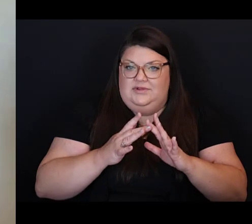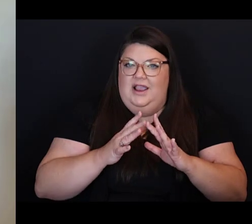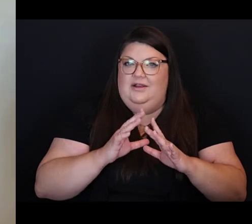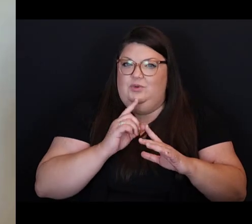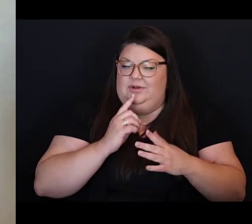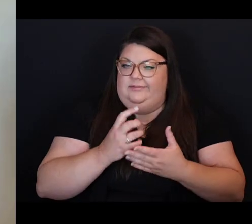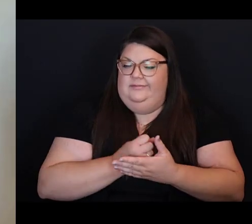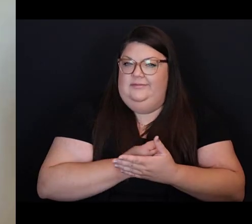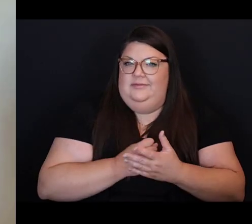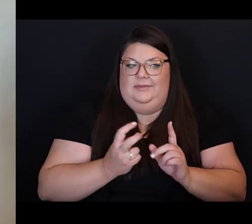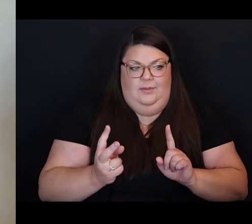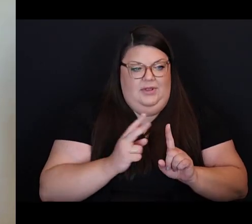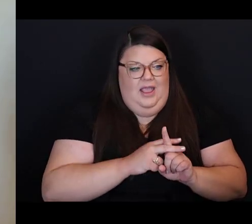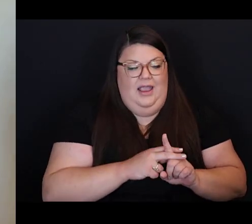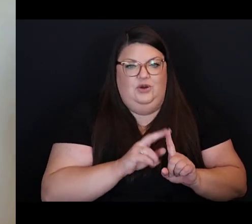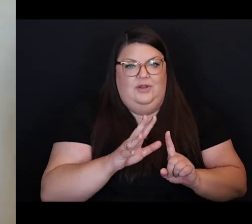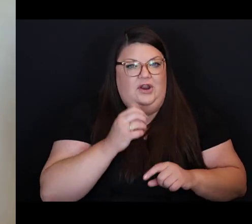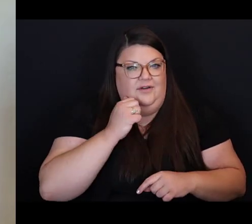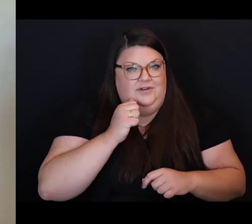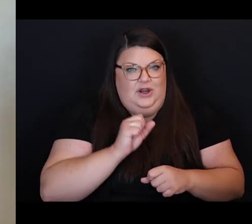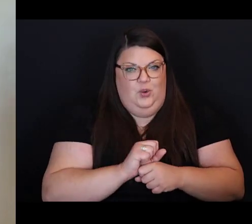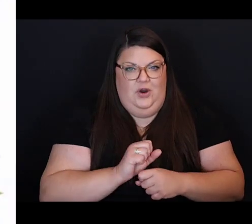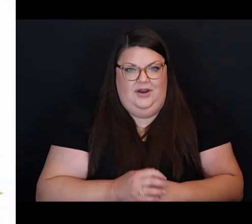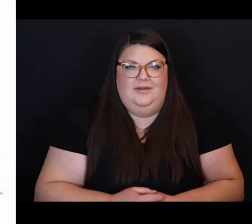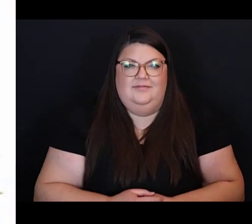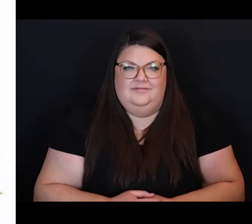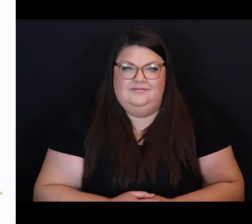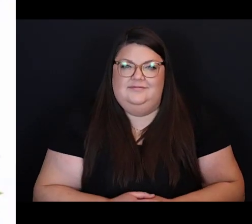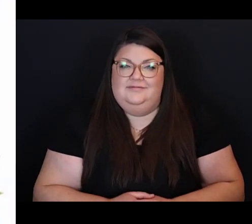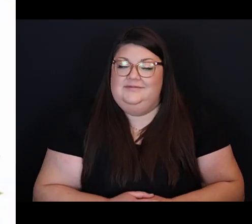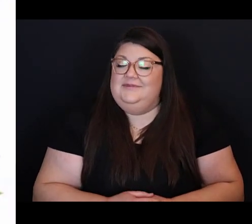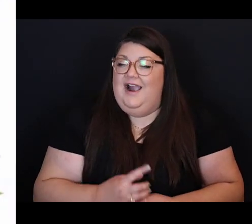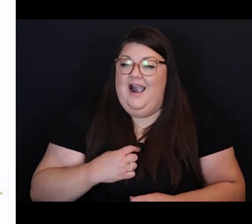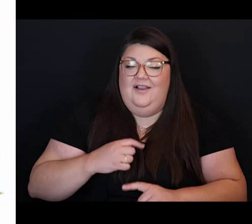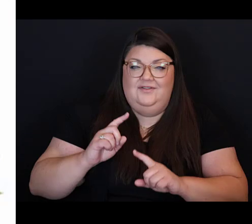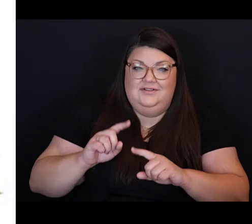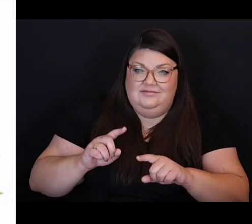what they learn into their daily work. [Heather] I've attended some of your webcasts,